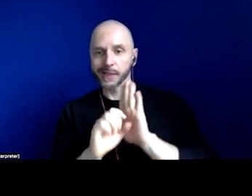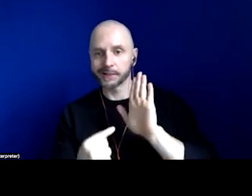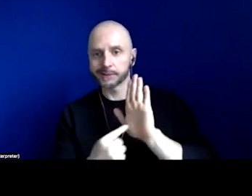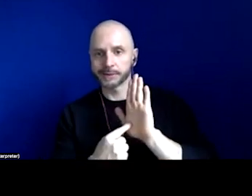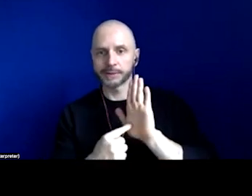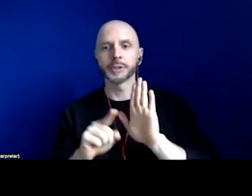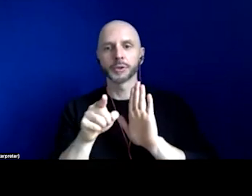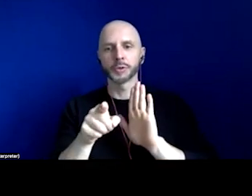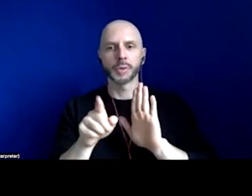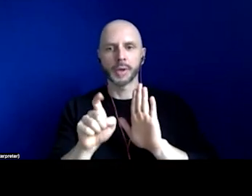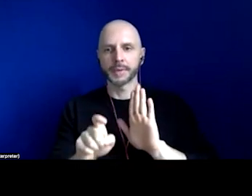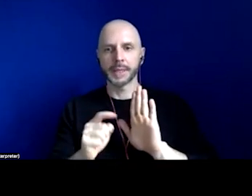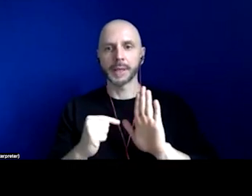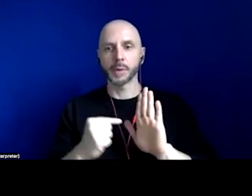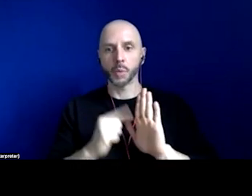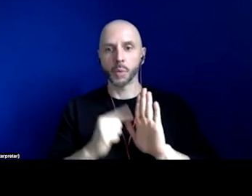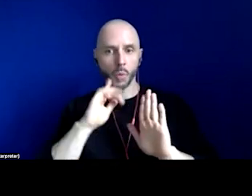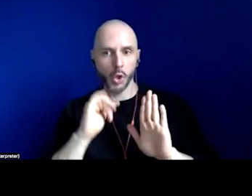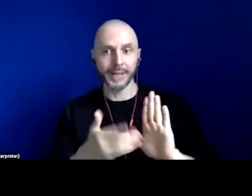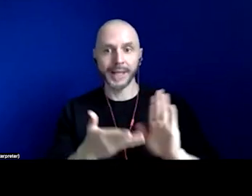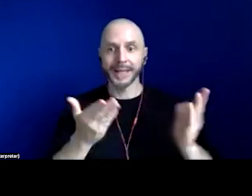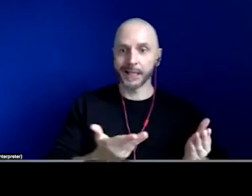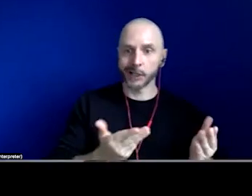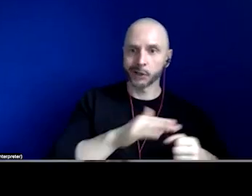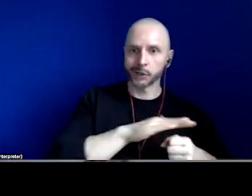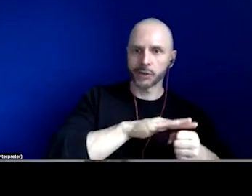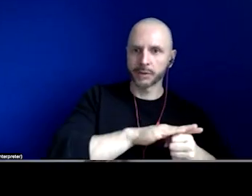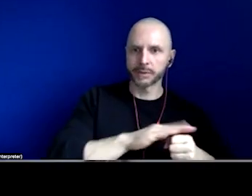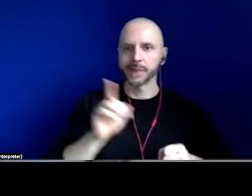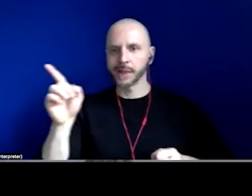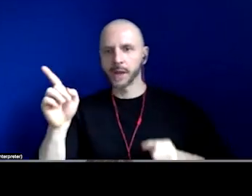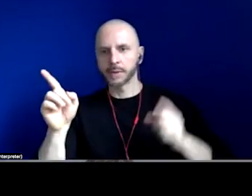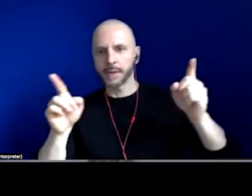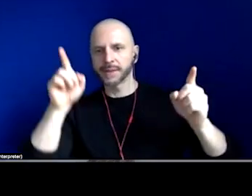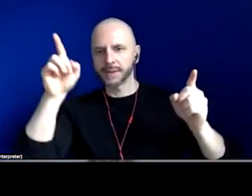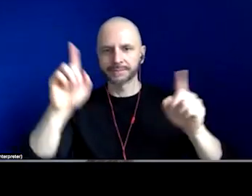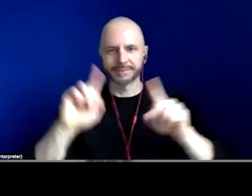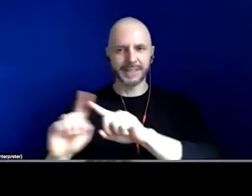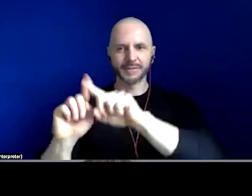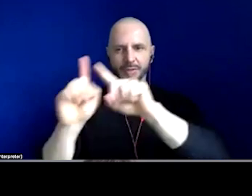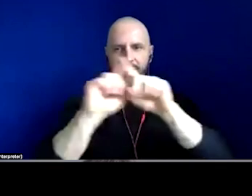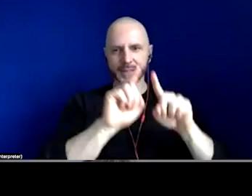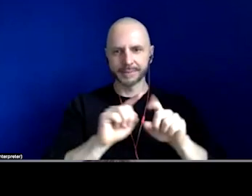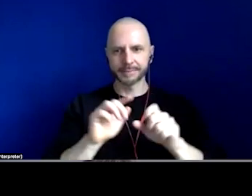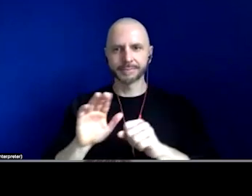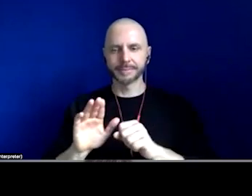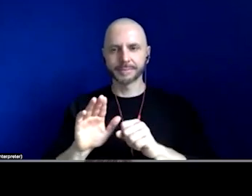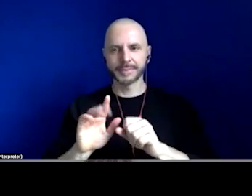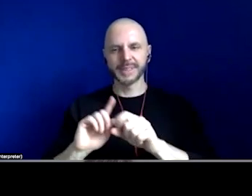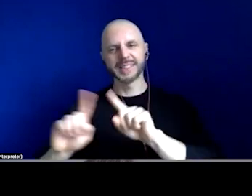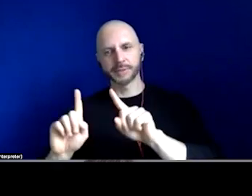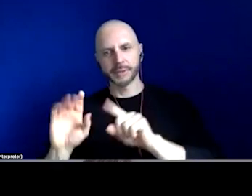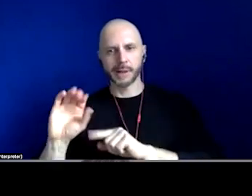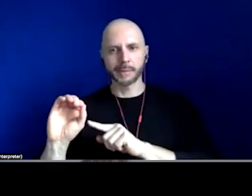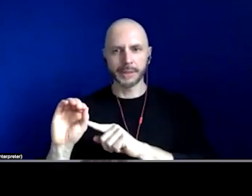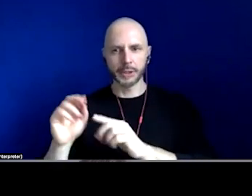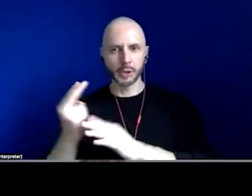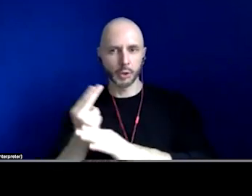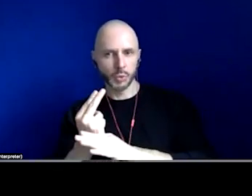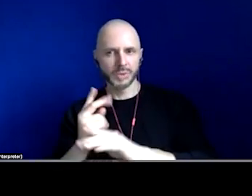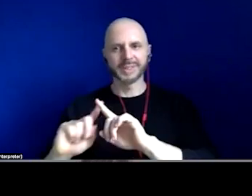first of all, people will be using the AI tools in very different ways. And second of all,